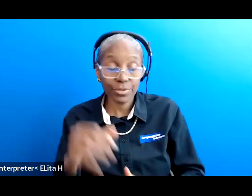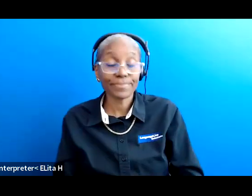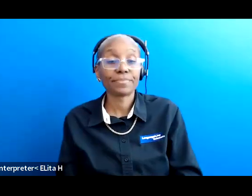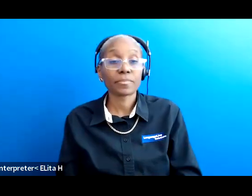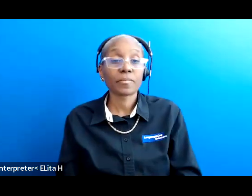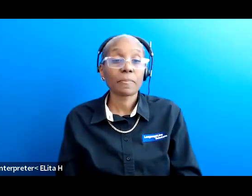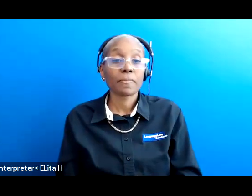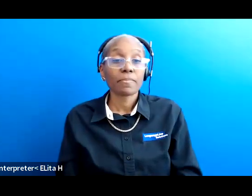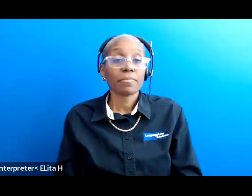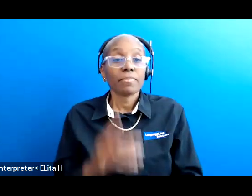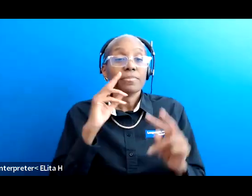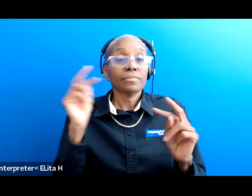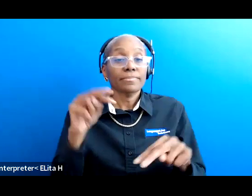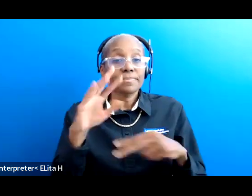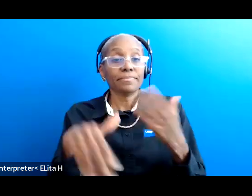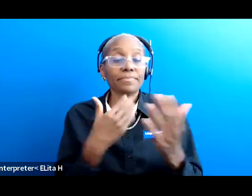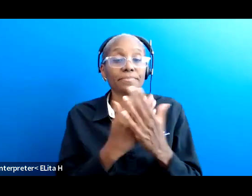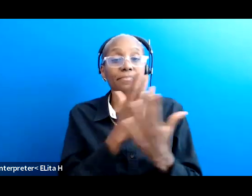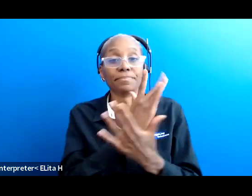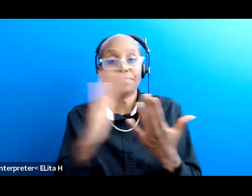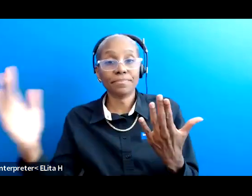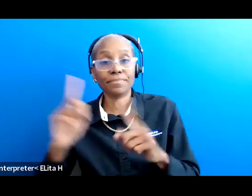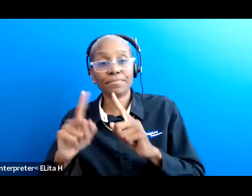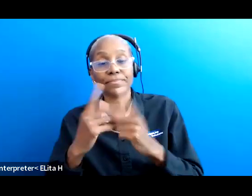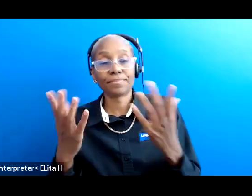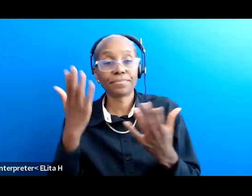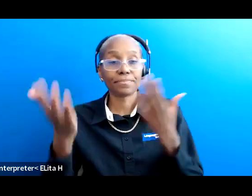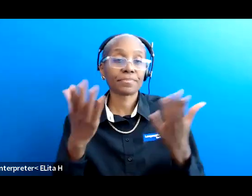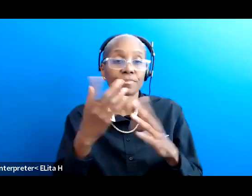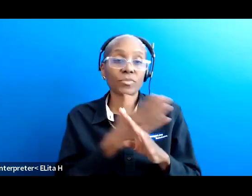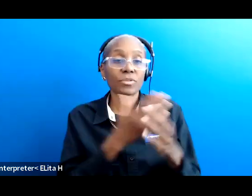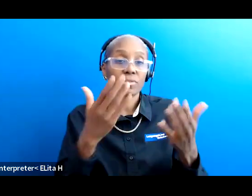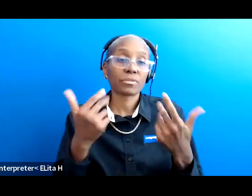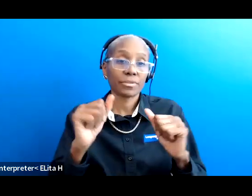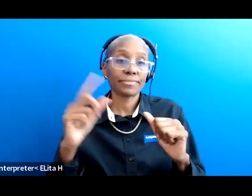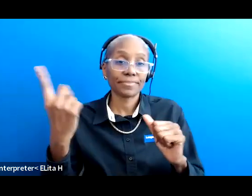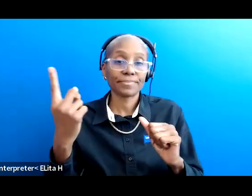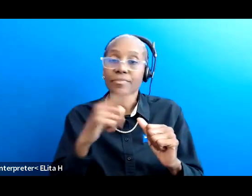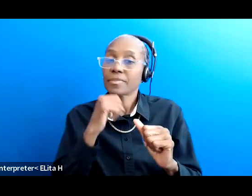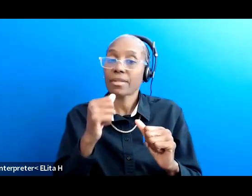But just look at the whole plethora of things that are out there before you might want to try something non-invasive before